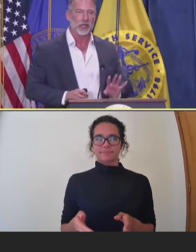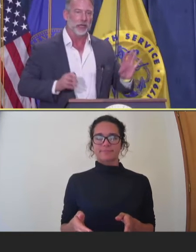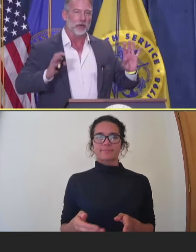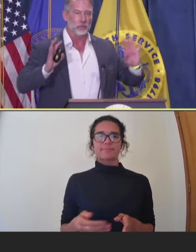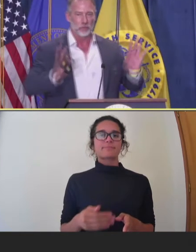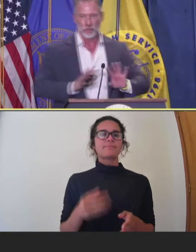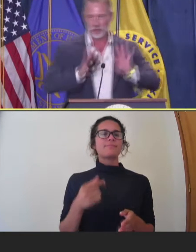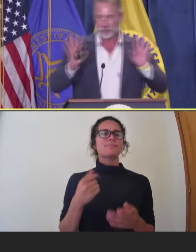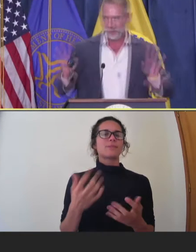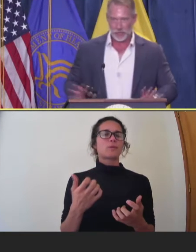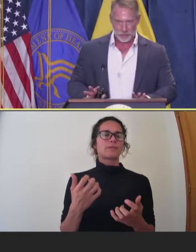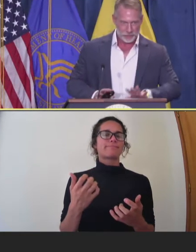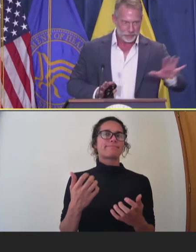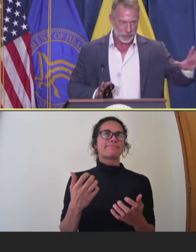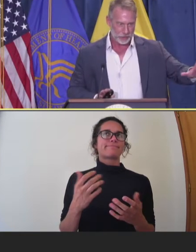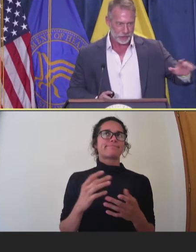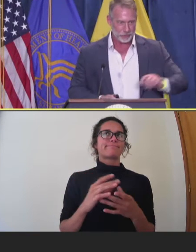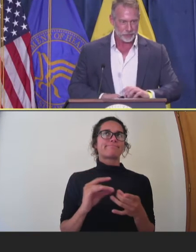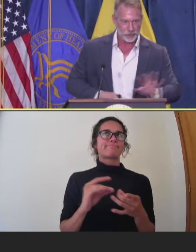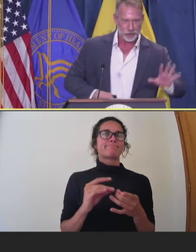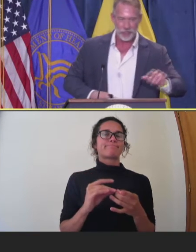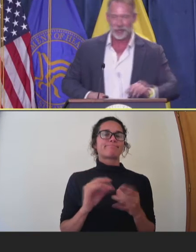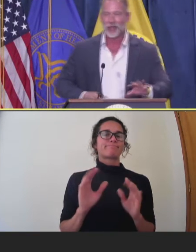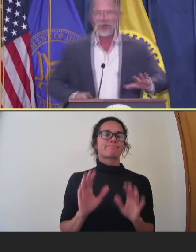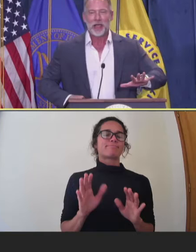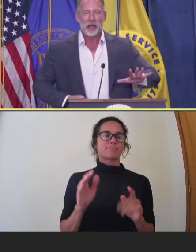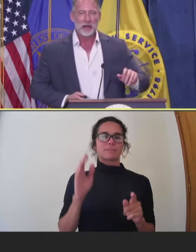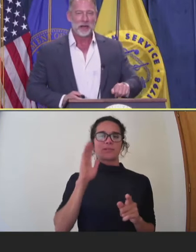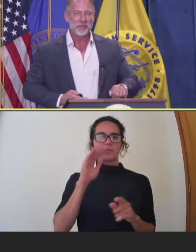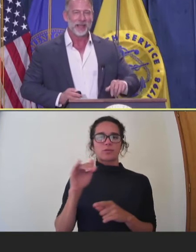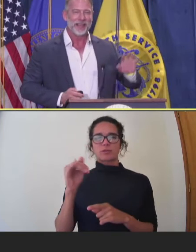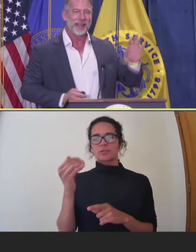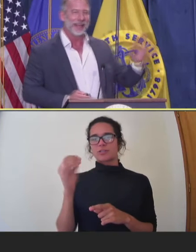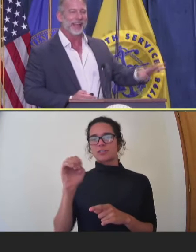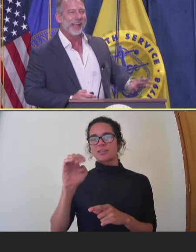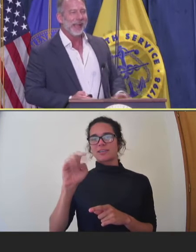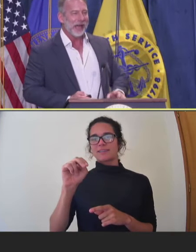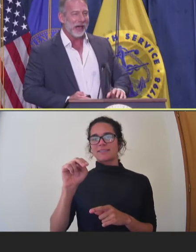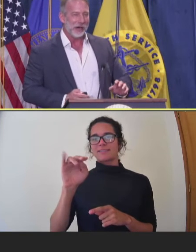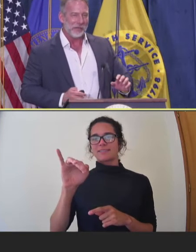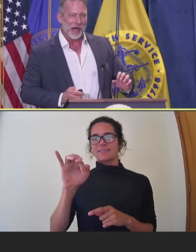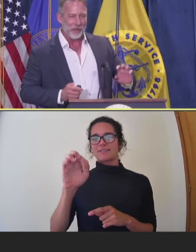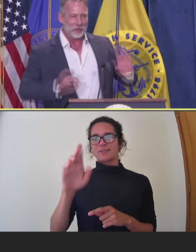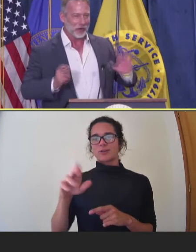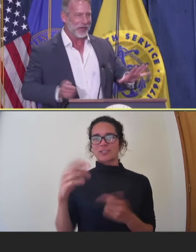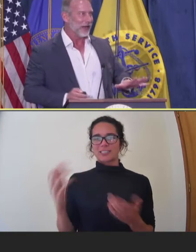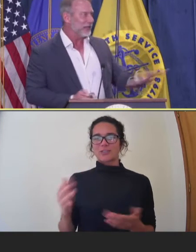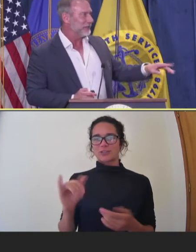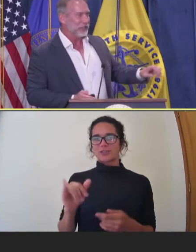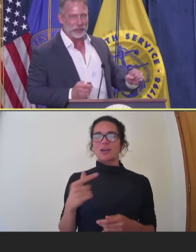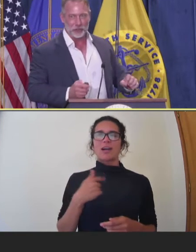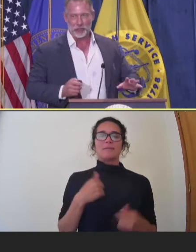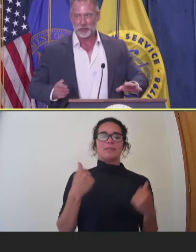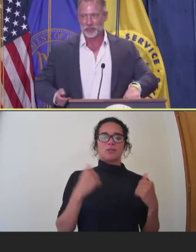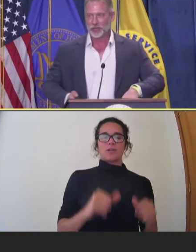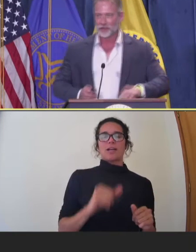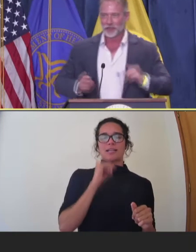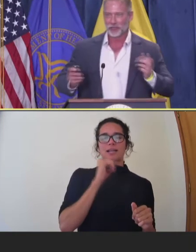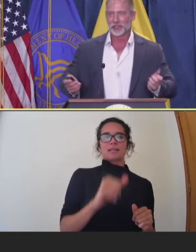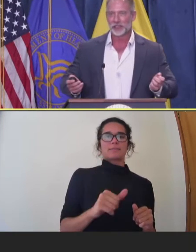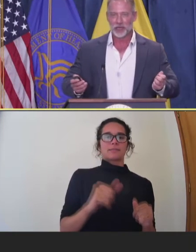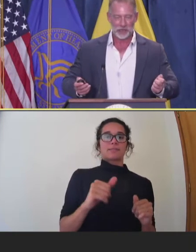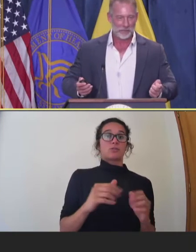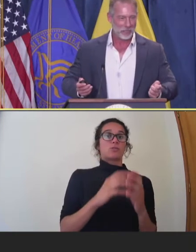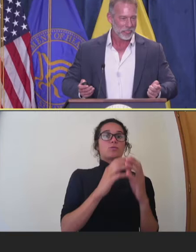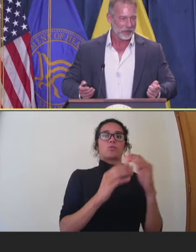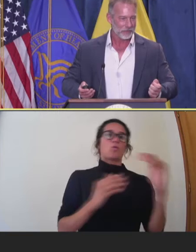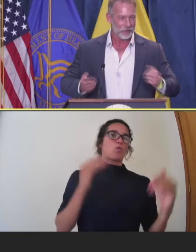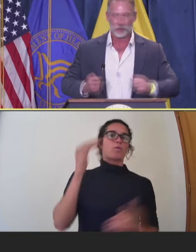say -- and I know Jennifer's on the line. I'm trying not to be too critical of the federal